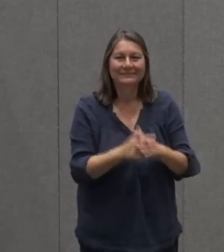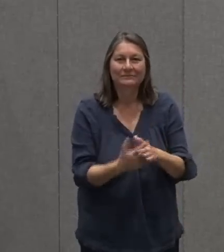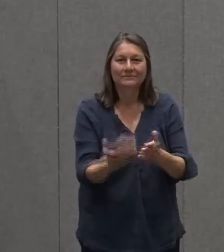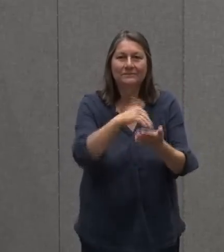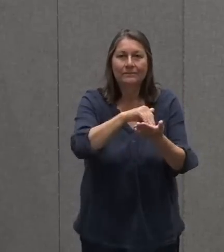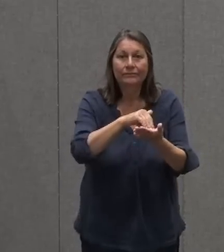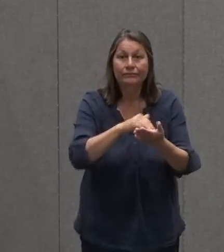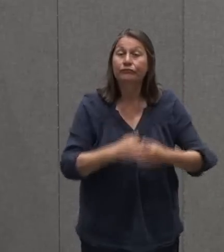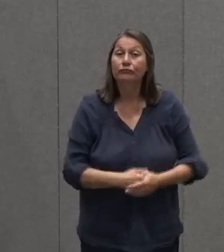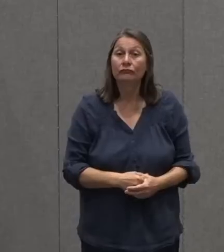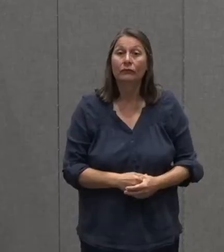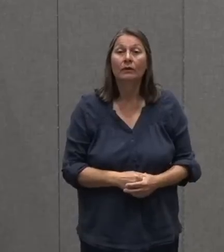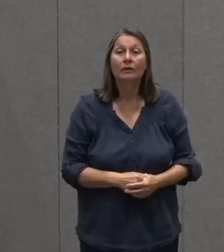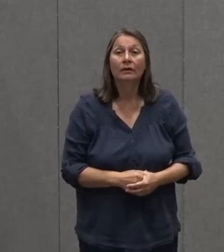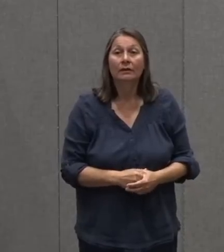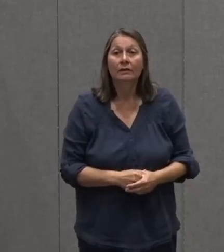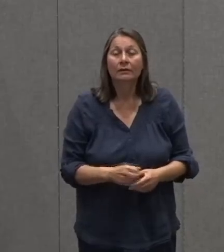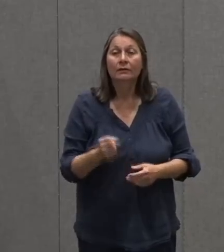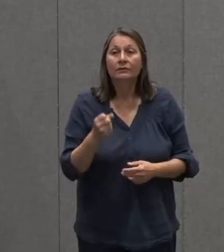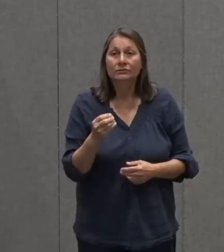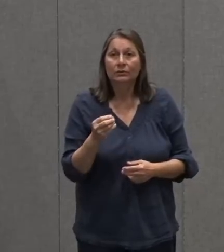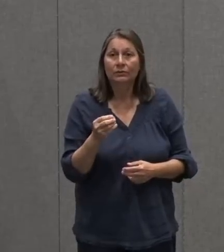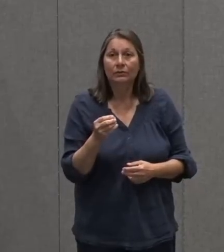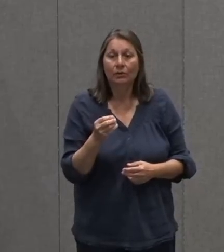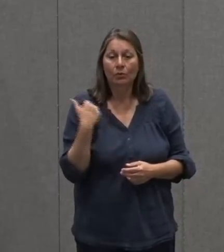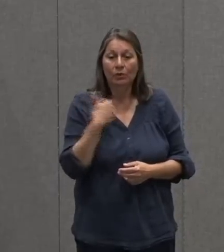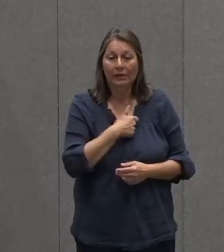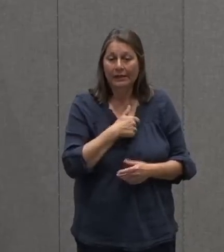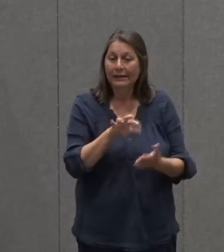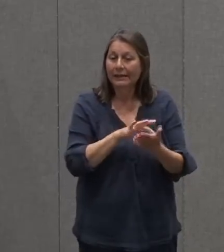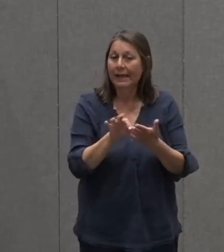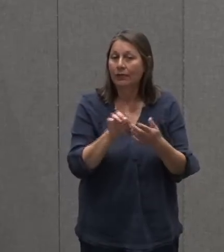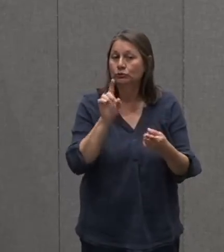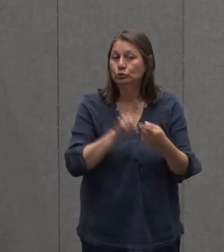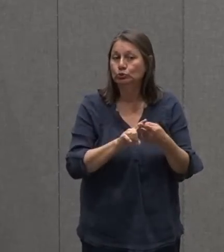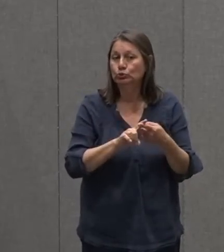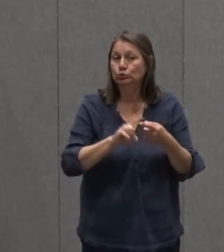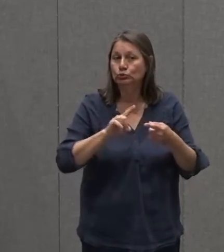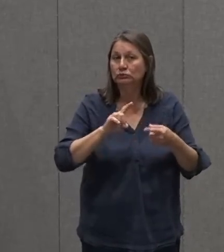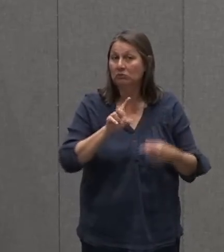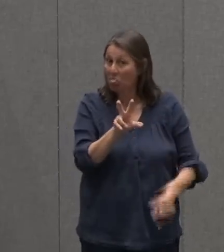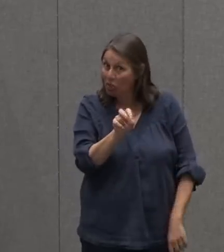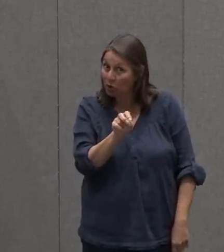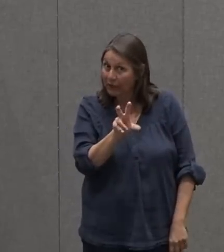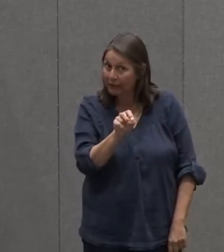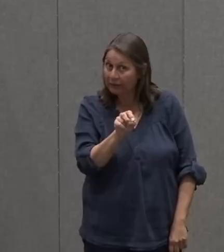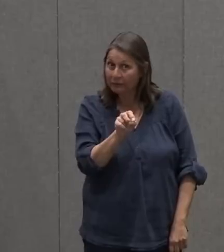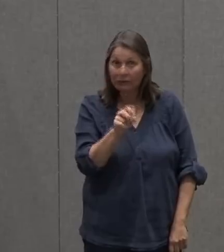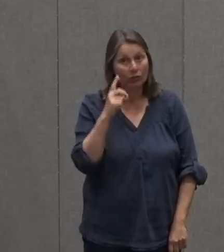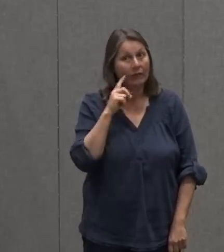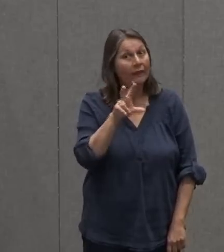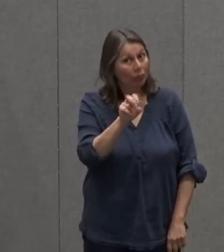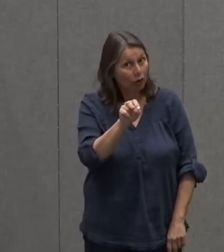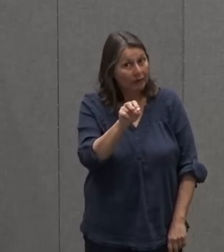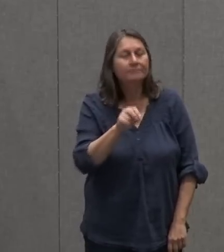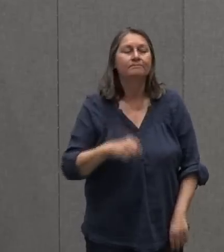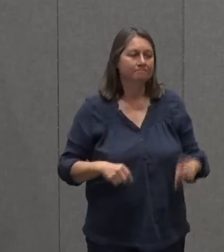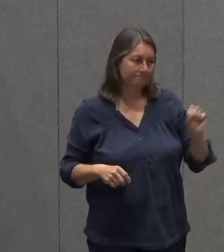Now, we're gonna try and get to let's say thirty. Would thirty be a fair number to try and get to today? Okay.